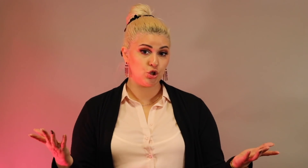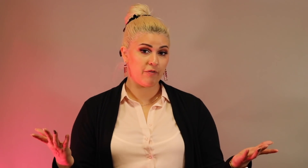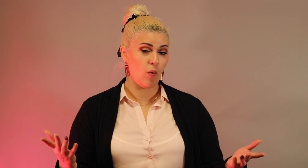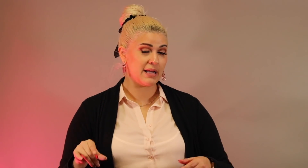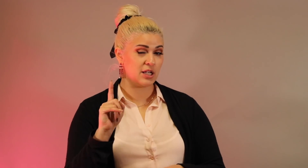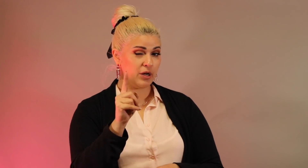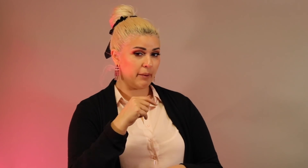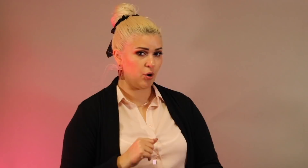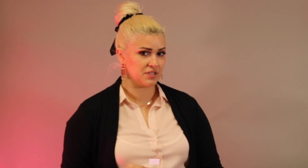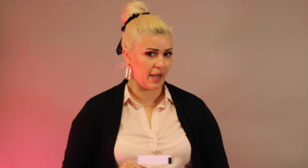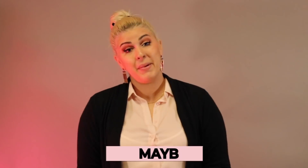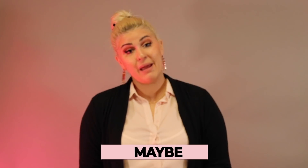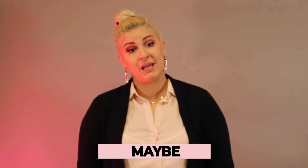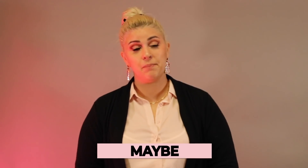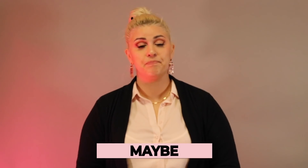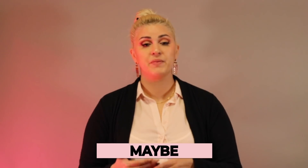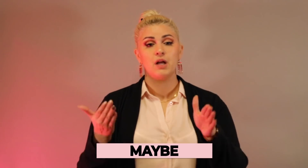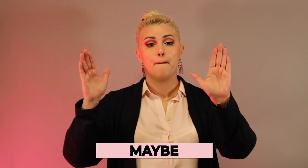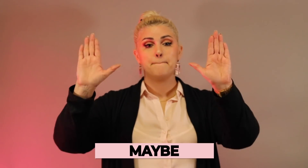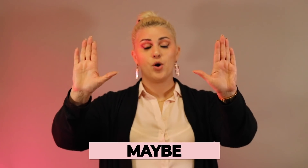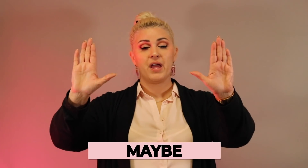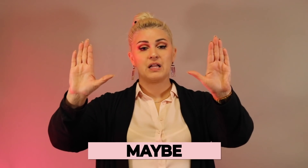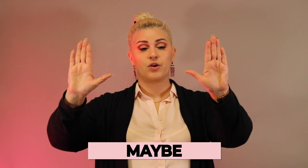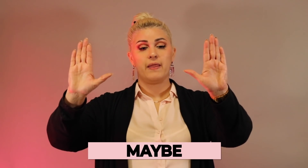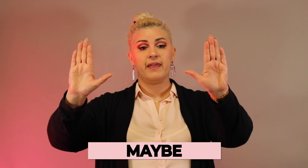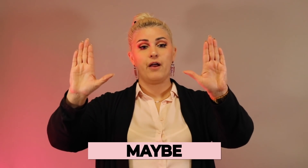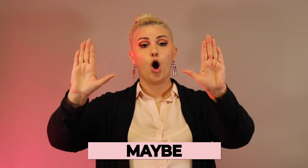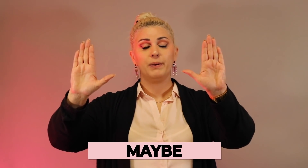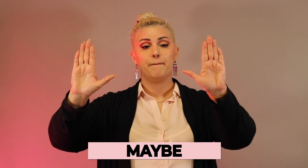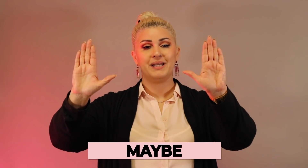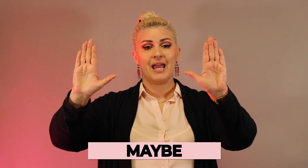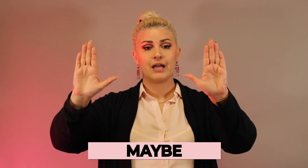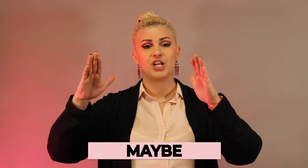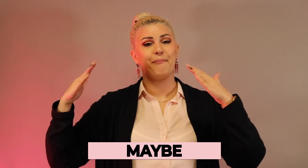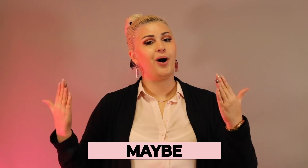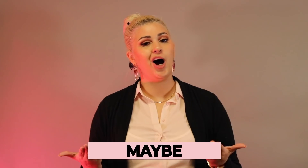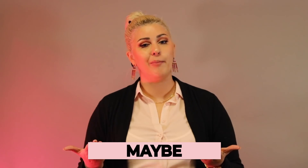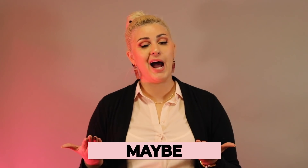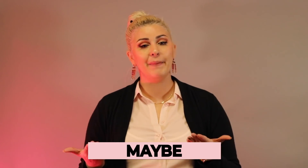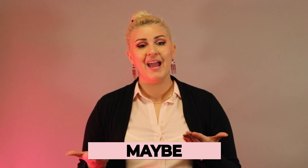Two different ways and you got a bonus sign. Maybe, both hands are in the open B hand shape, palm up